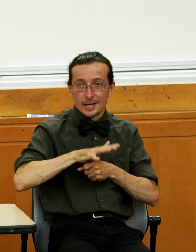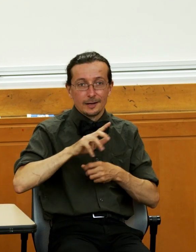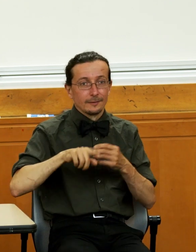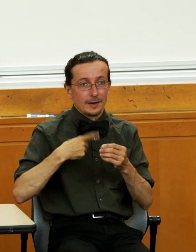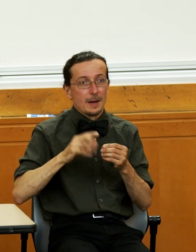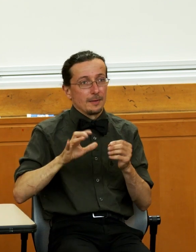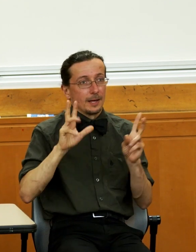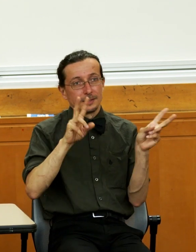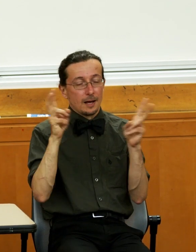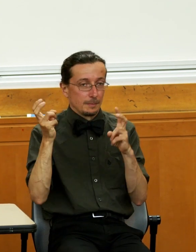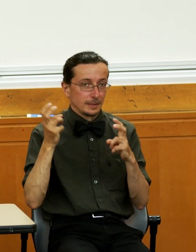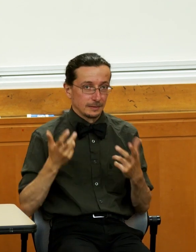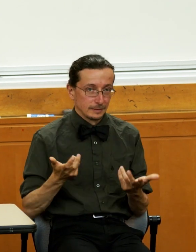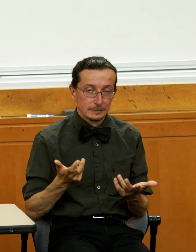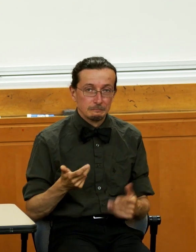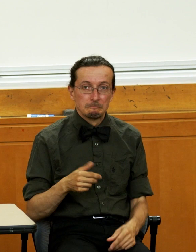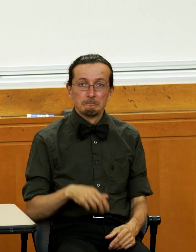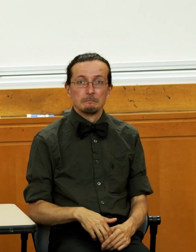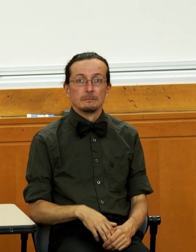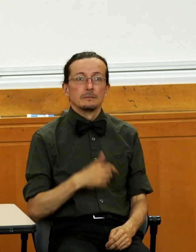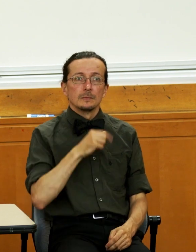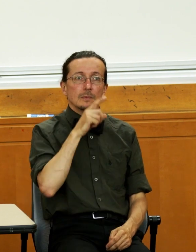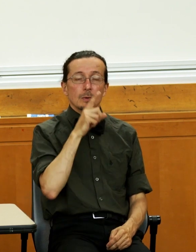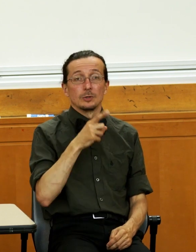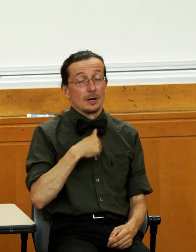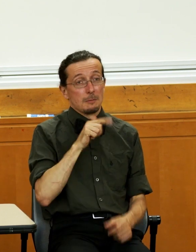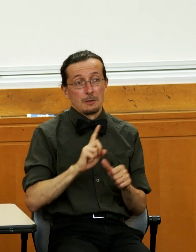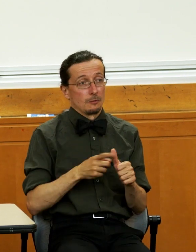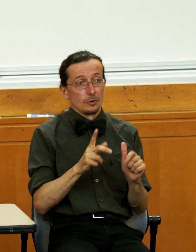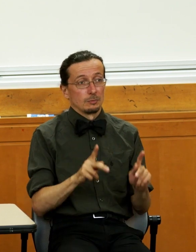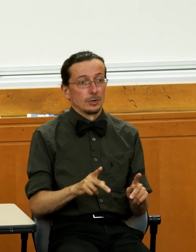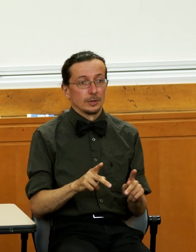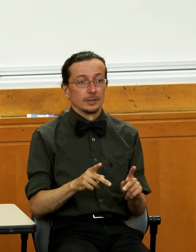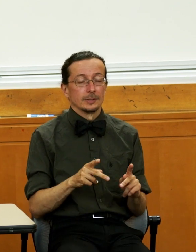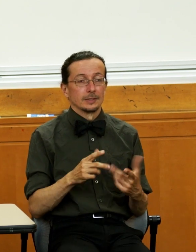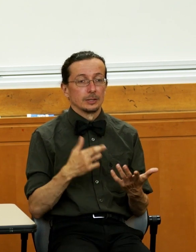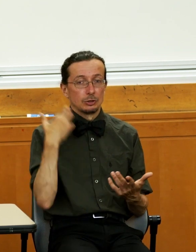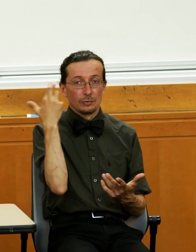spaces as cultural spaces. I'm sure I'm not the first person to come to this realization and I'm